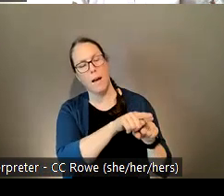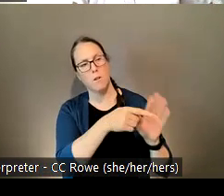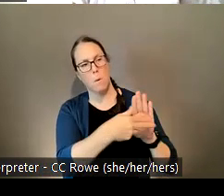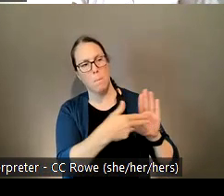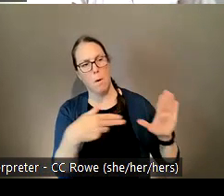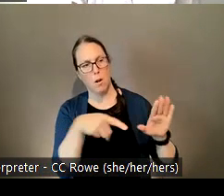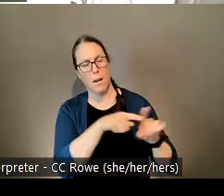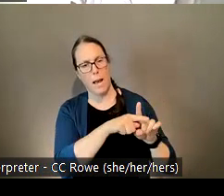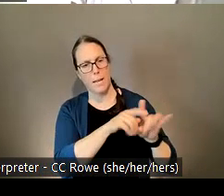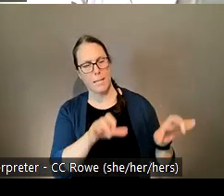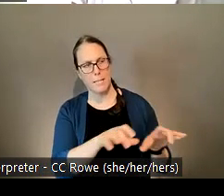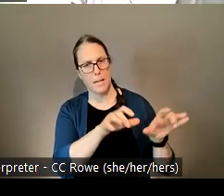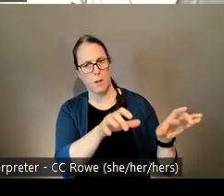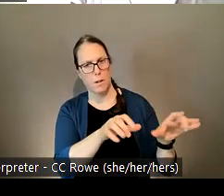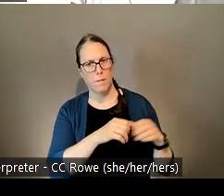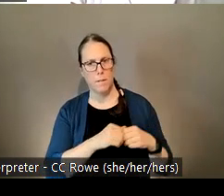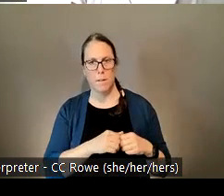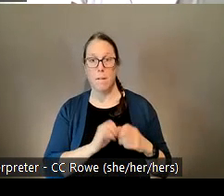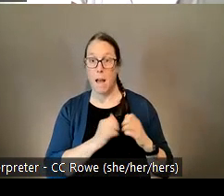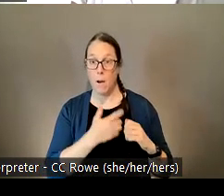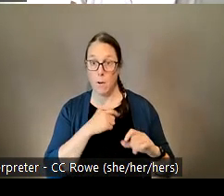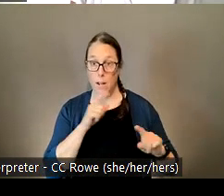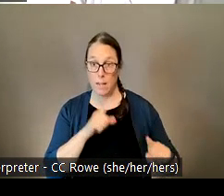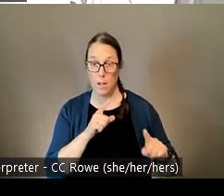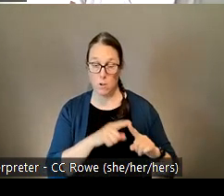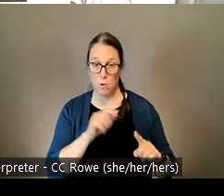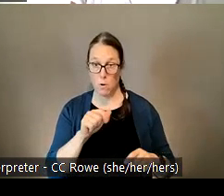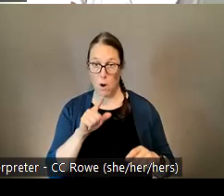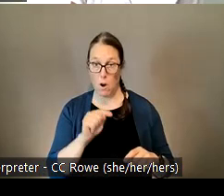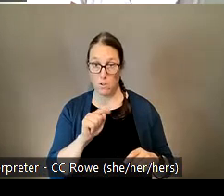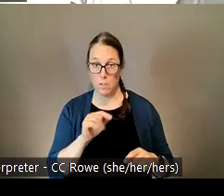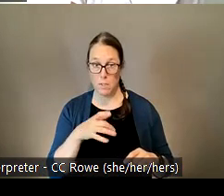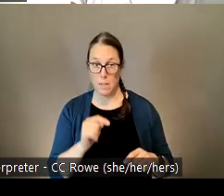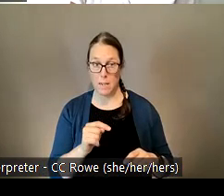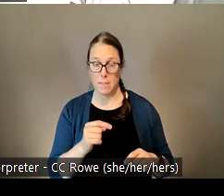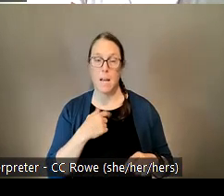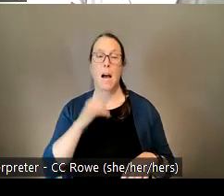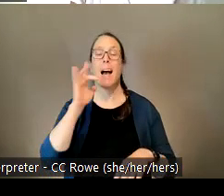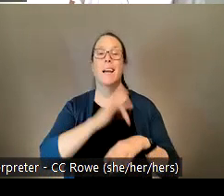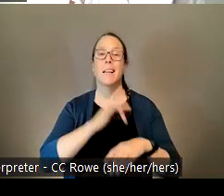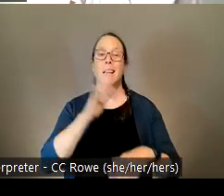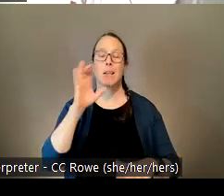And in terms of how I got to the alt text menu, I clicked the image that was in my Microsoft Word document.